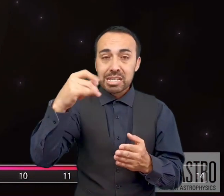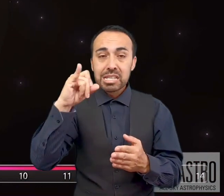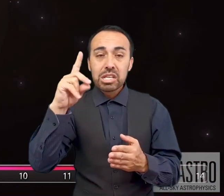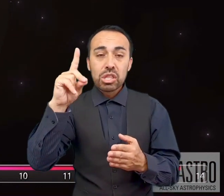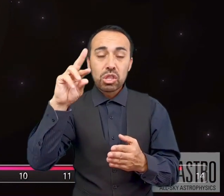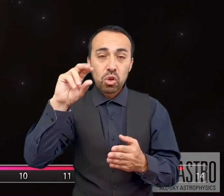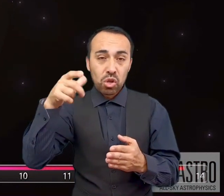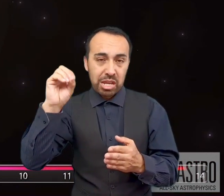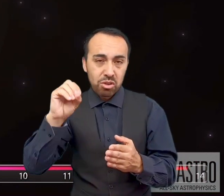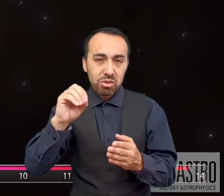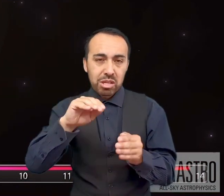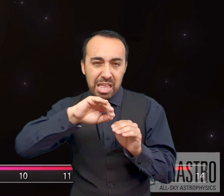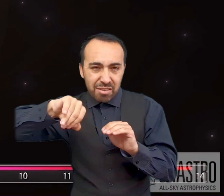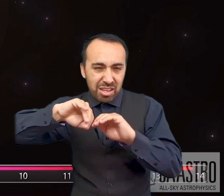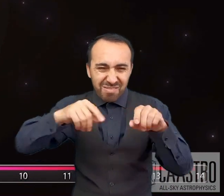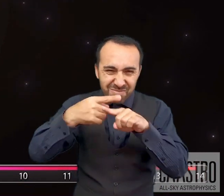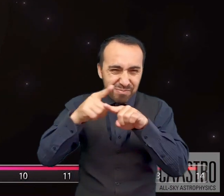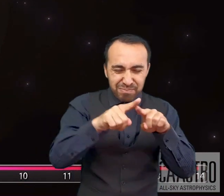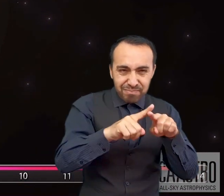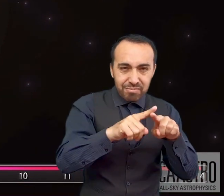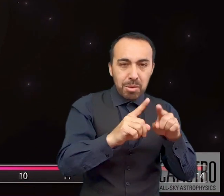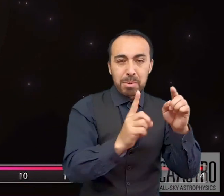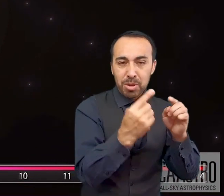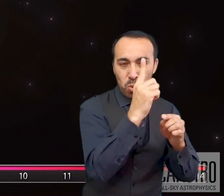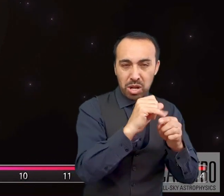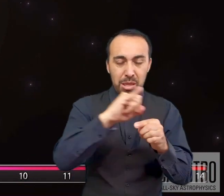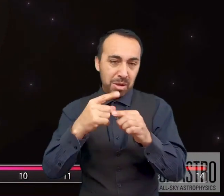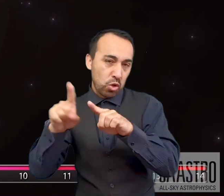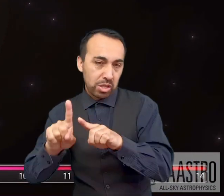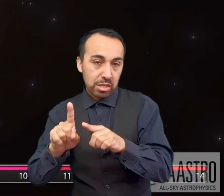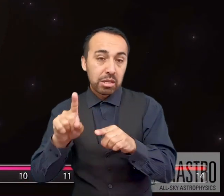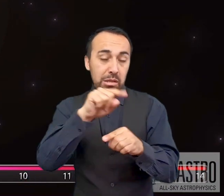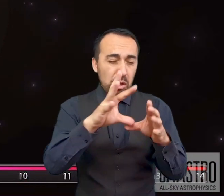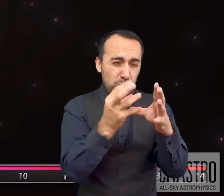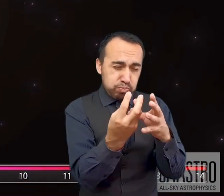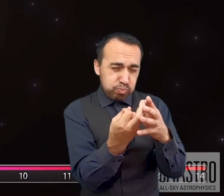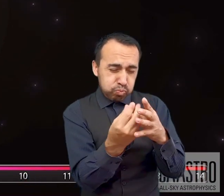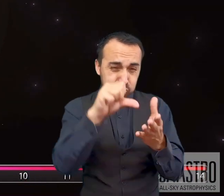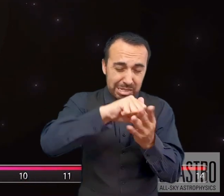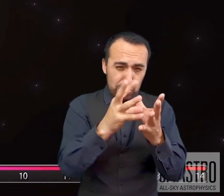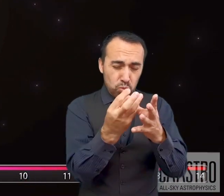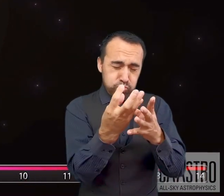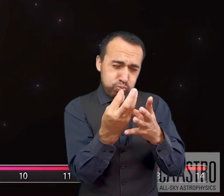as is the case with main sequence stars. We will then call this core a white dwarf.